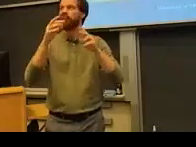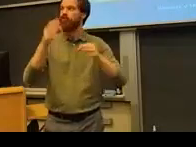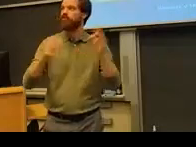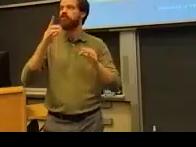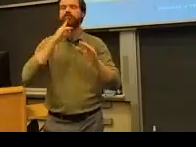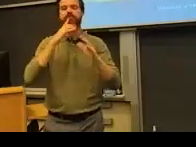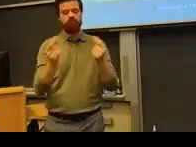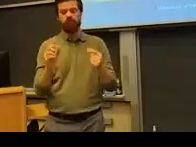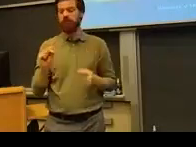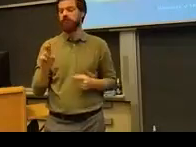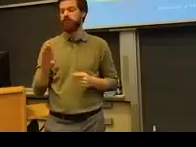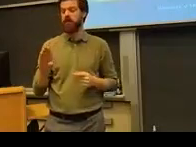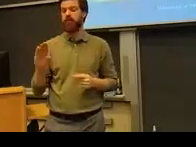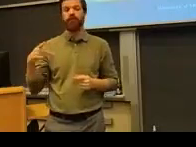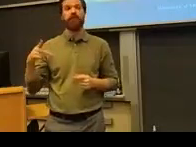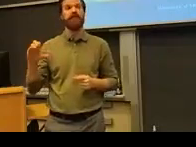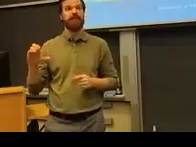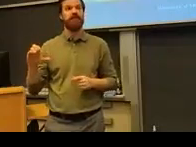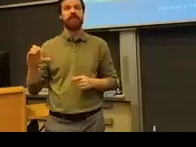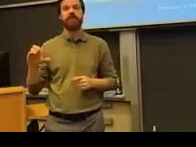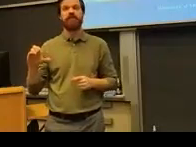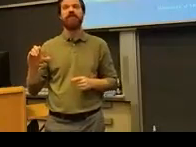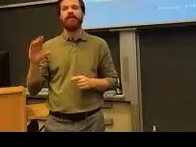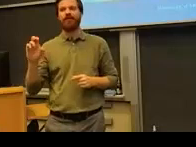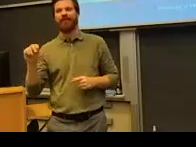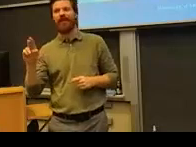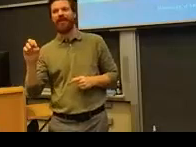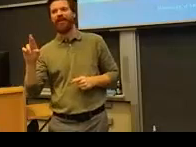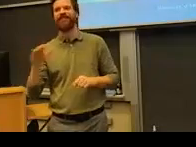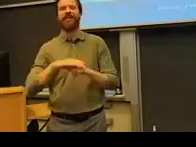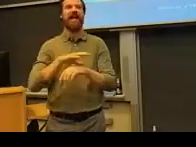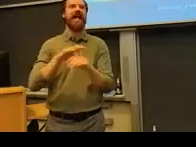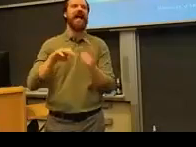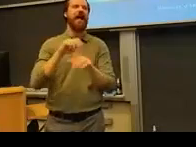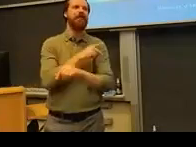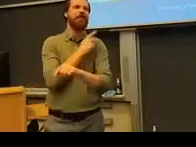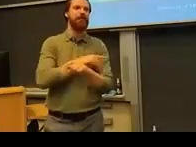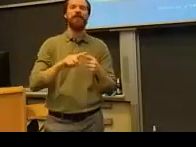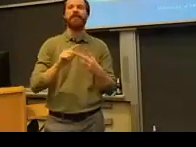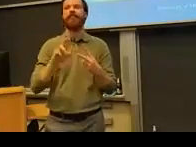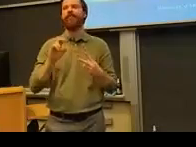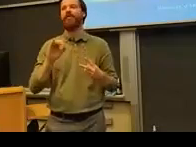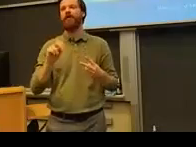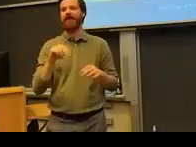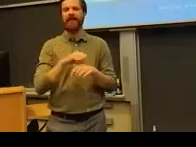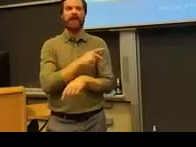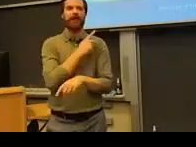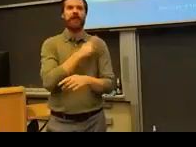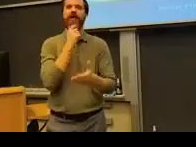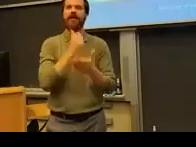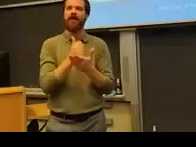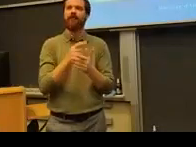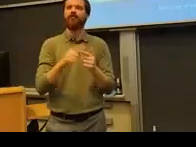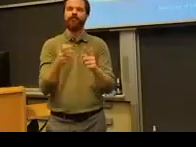PCT now then Cur on theti side on the intient side so really these fol engaged at here to